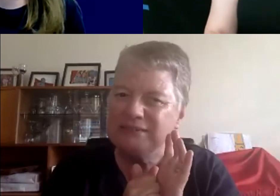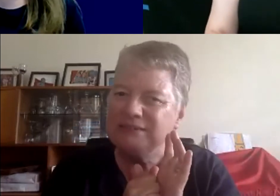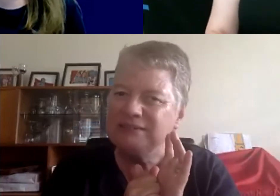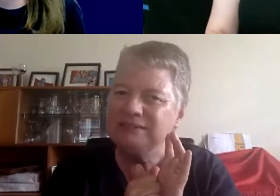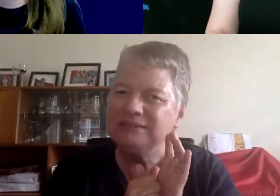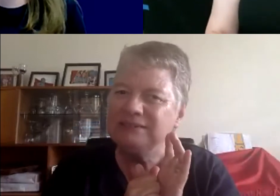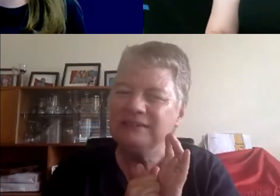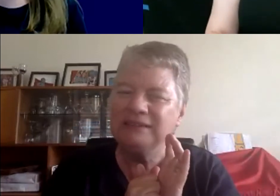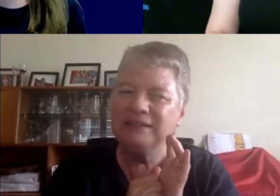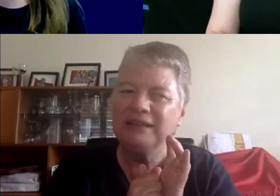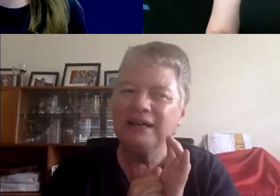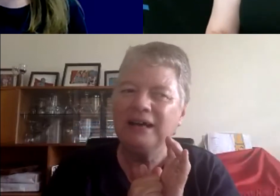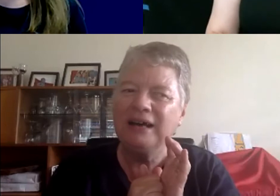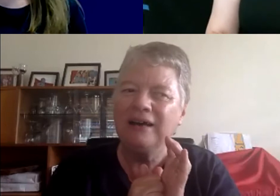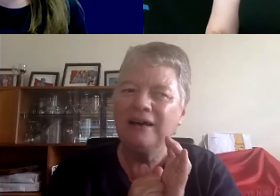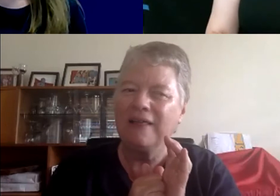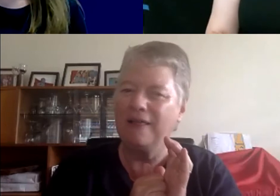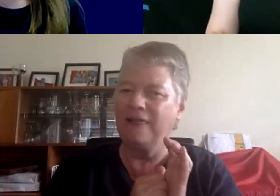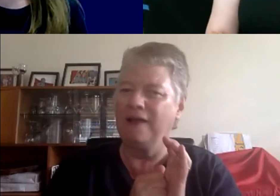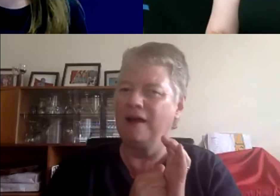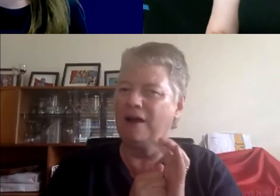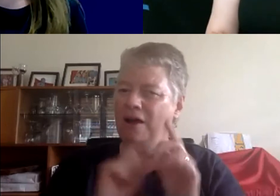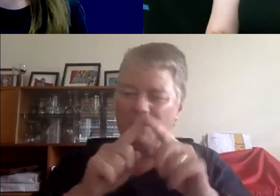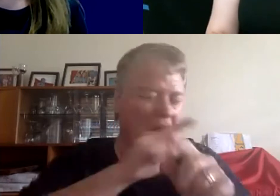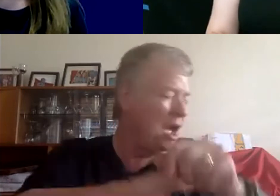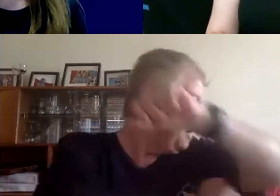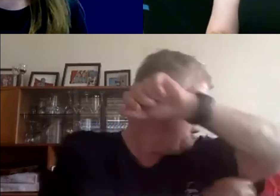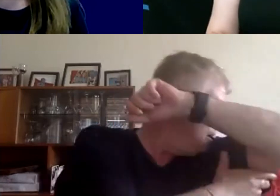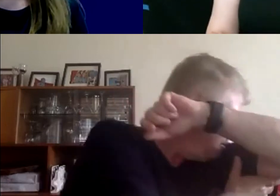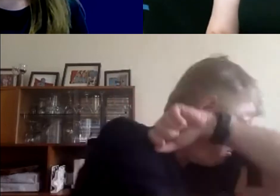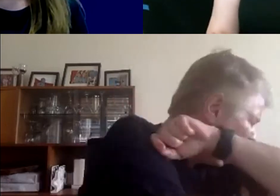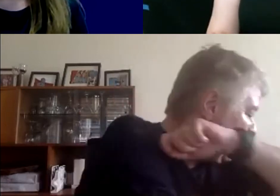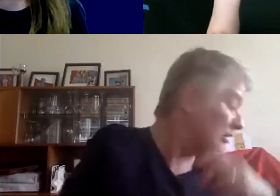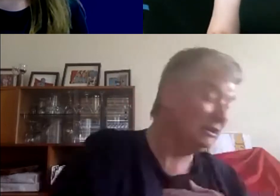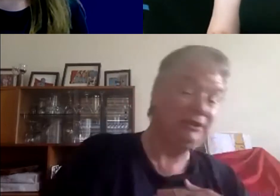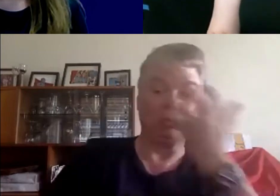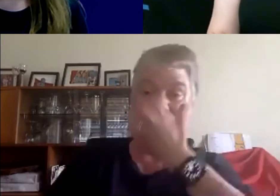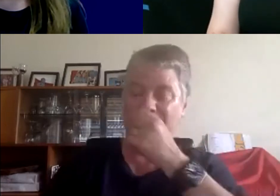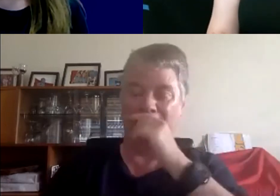I'm wanting to clarify the email address as well for that.